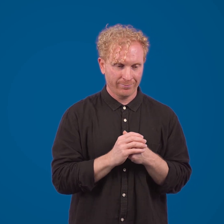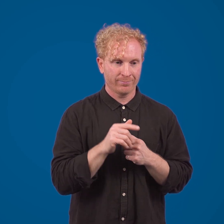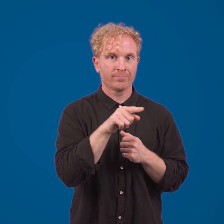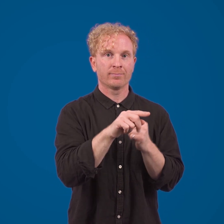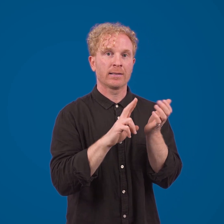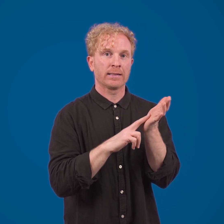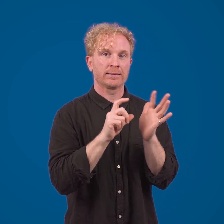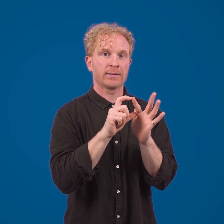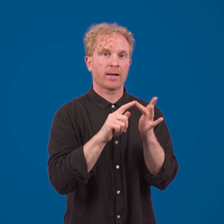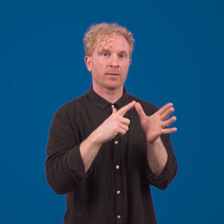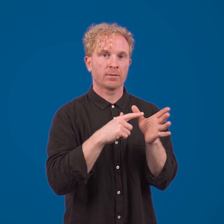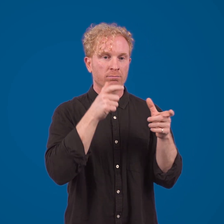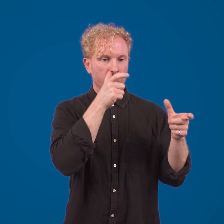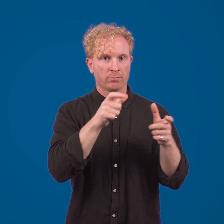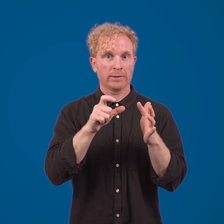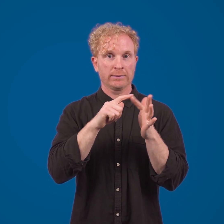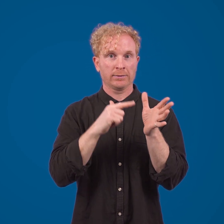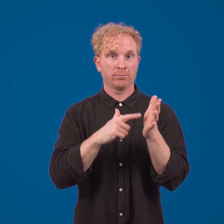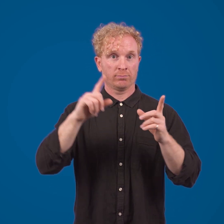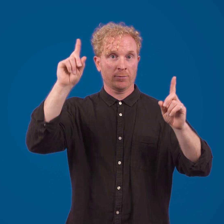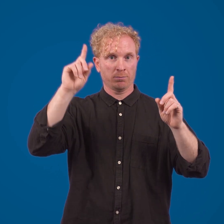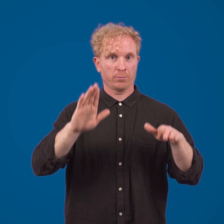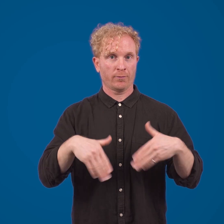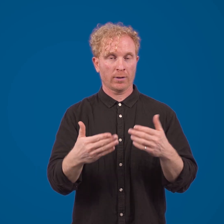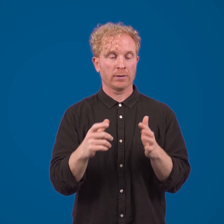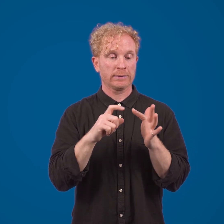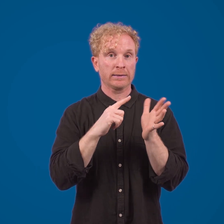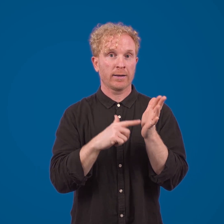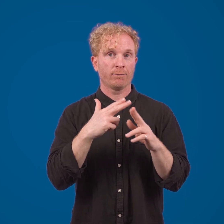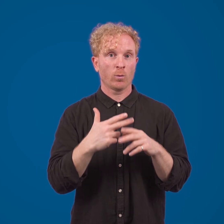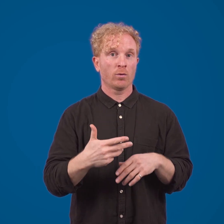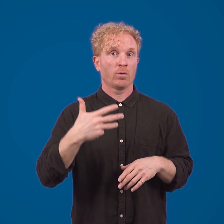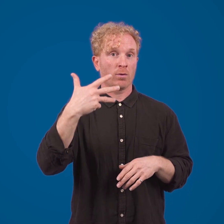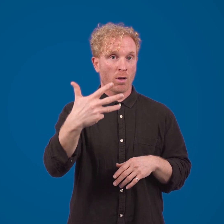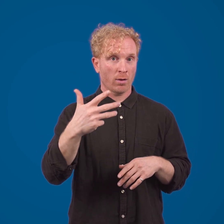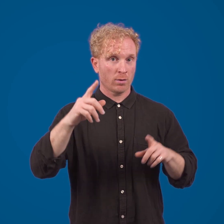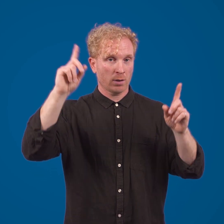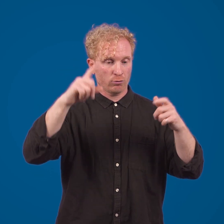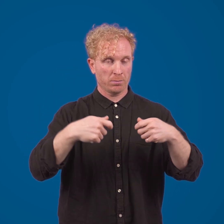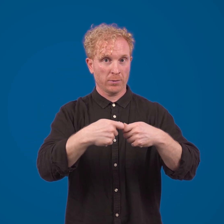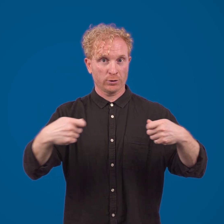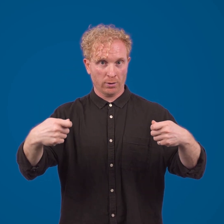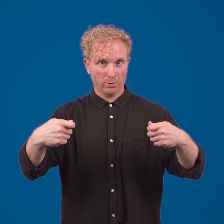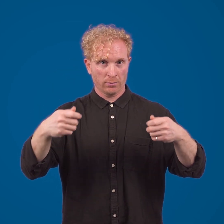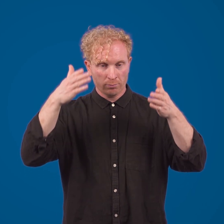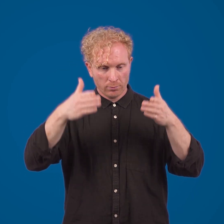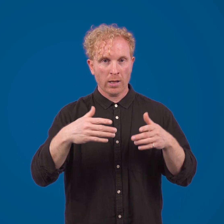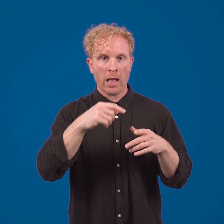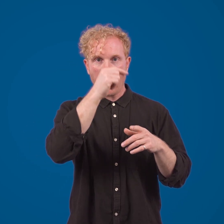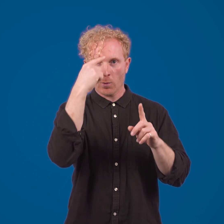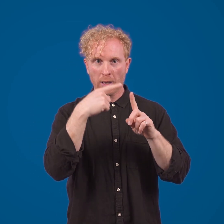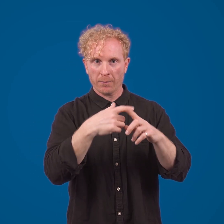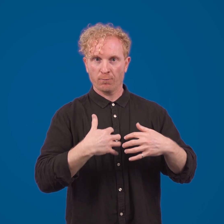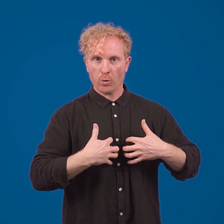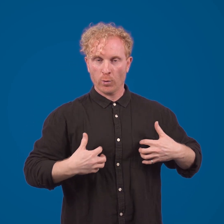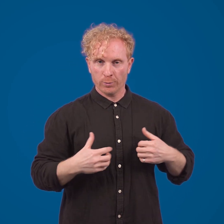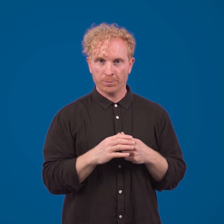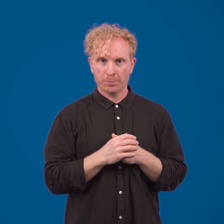NDIA administrative data currently provides data for 9 current measures in the Outcomes Framework.